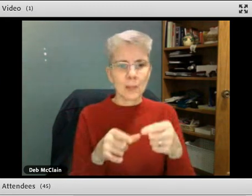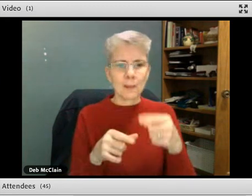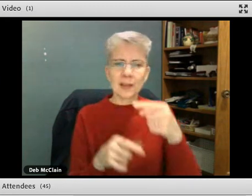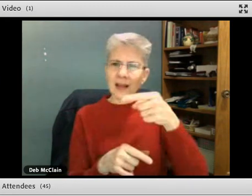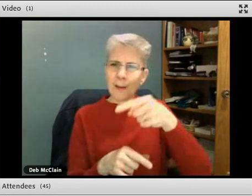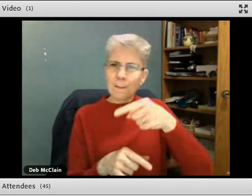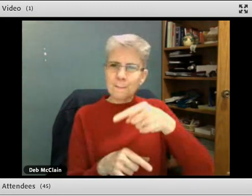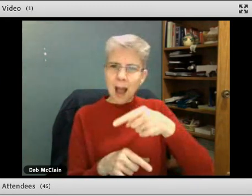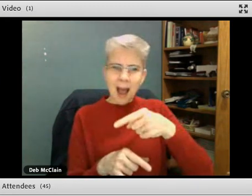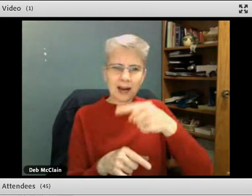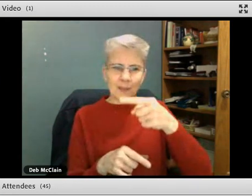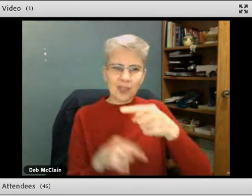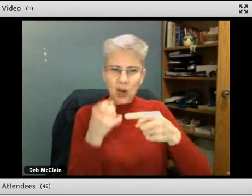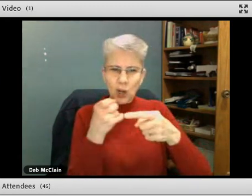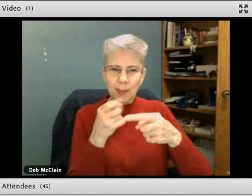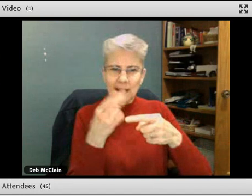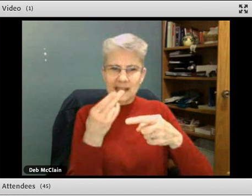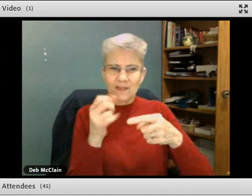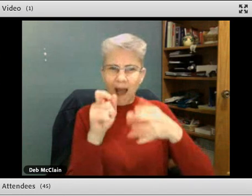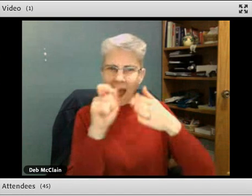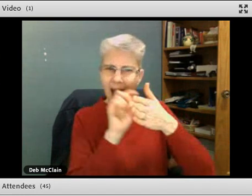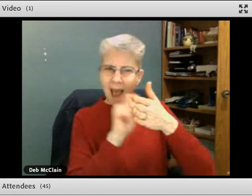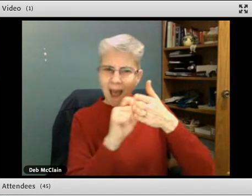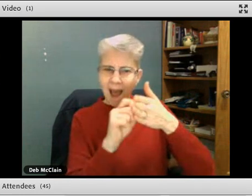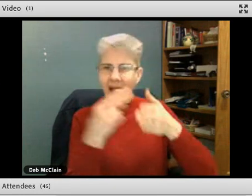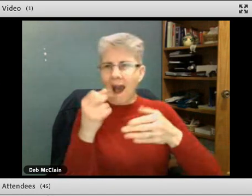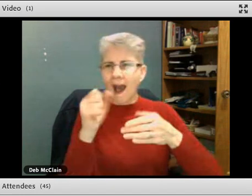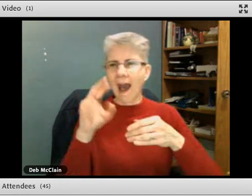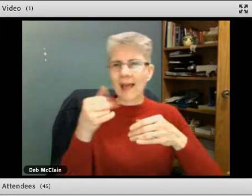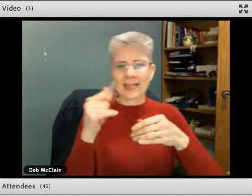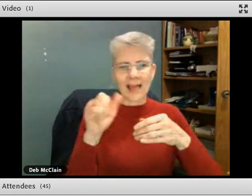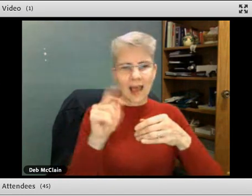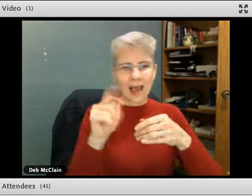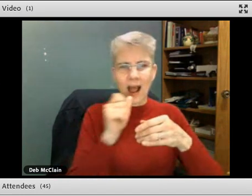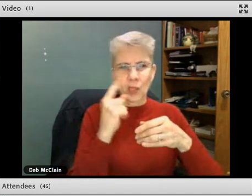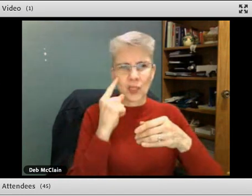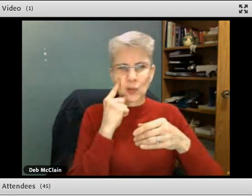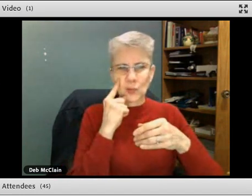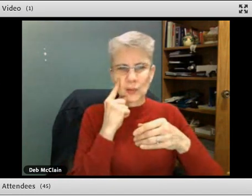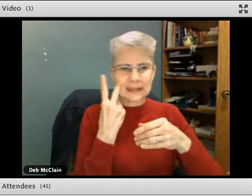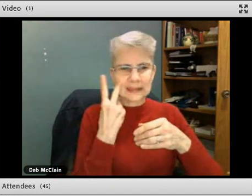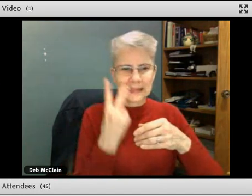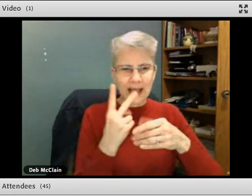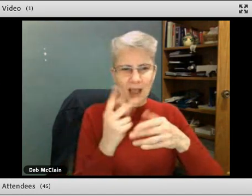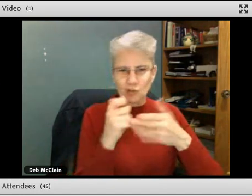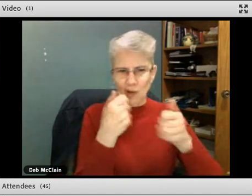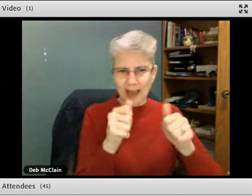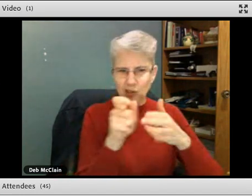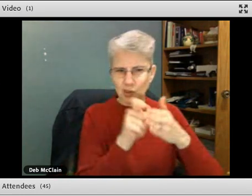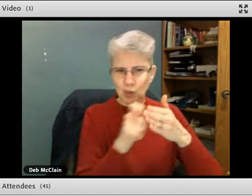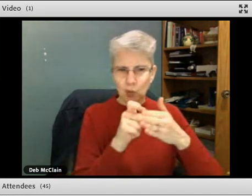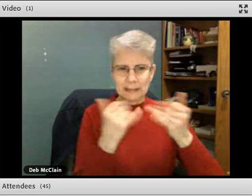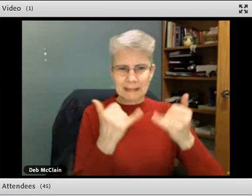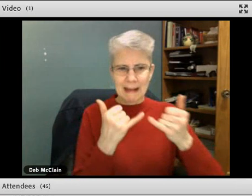I'll try to circle them, but I don't think you can see. Let's see if I can get a pointer. I don't think I can.